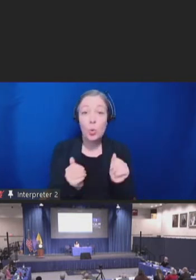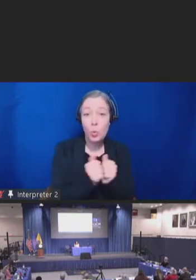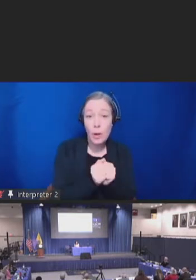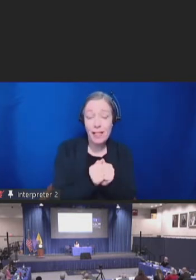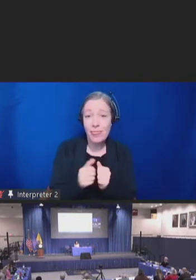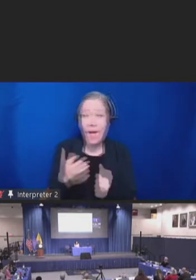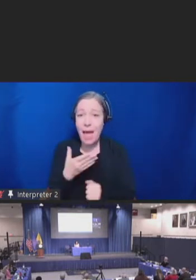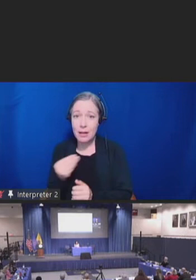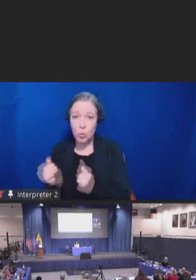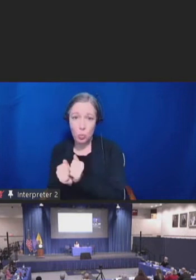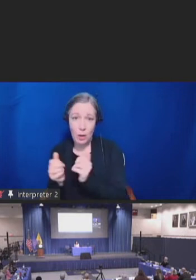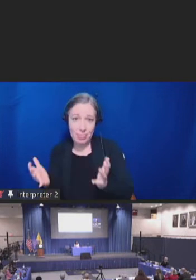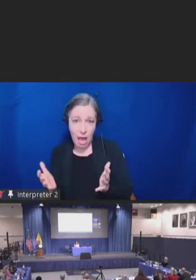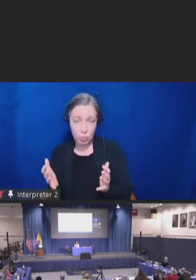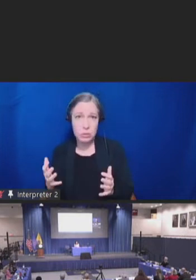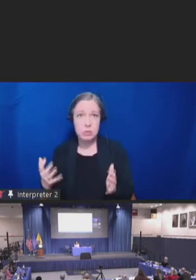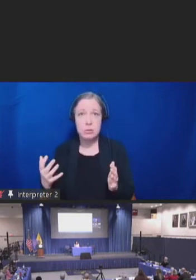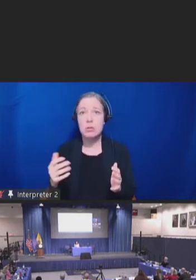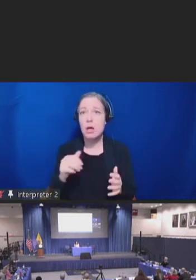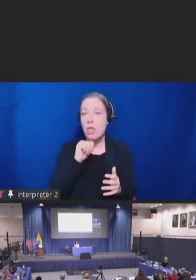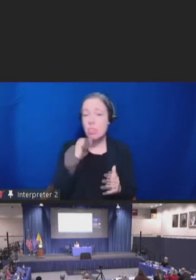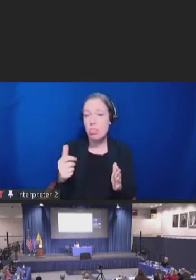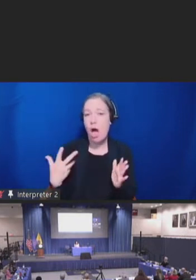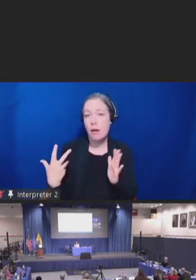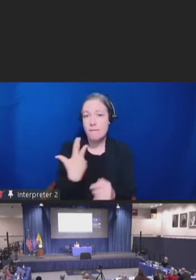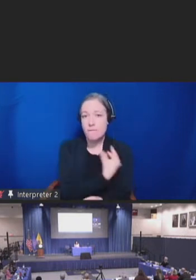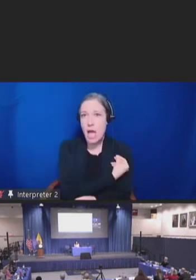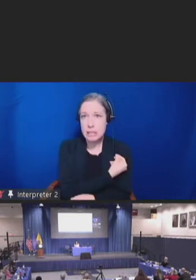infections from 24 through 47 months of age.